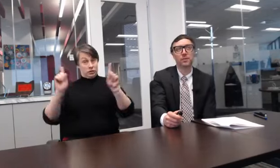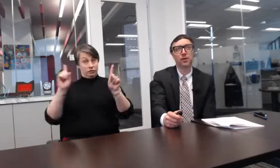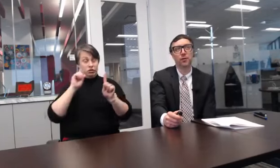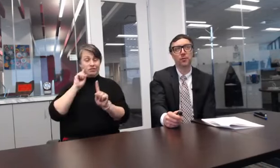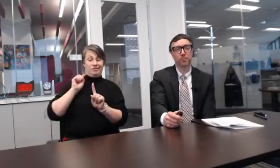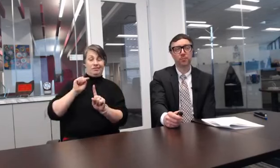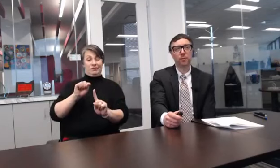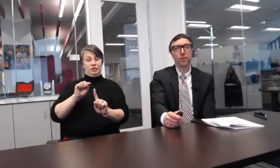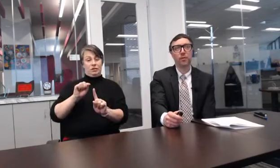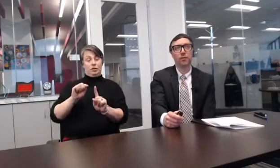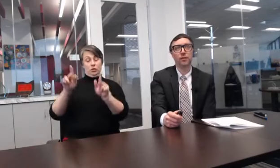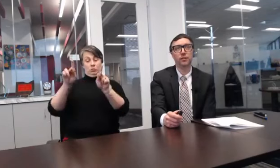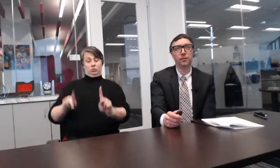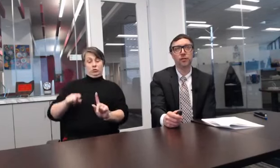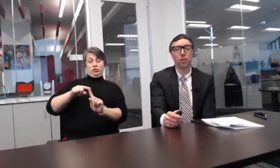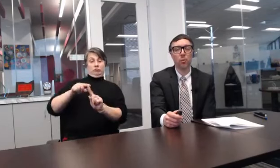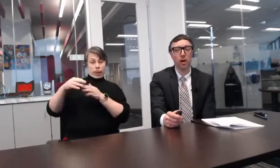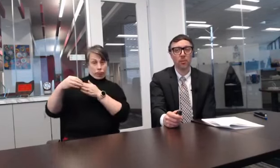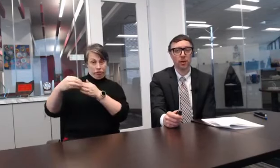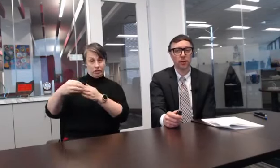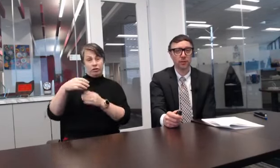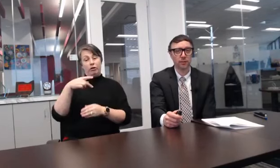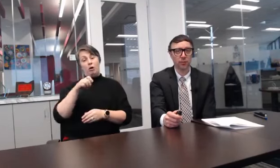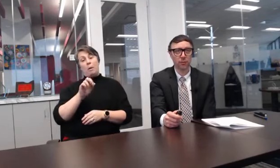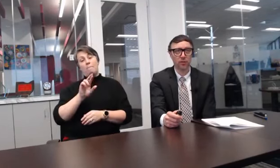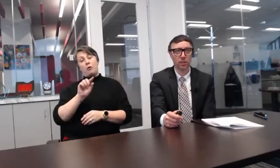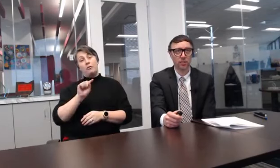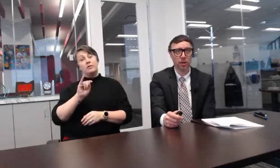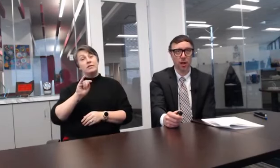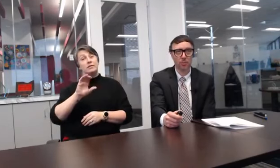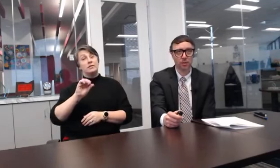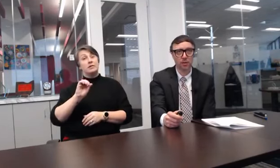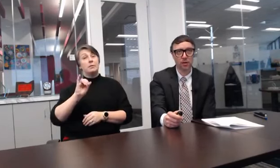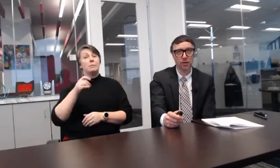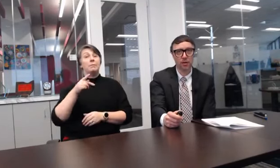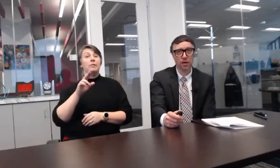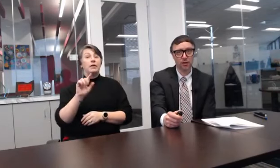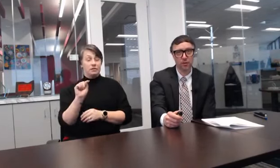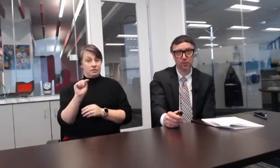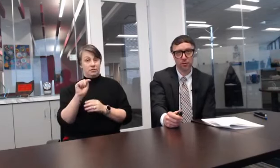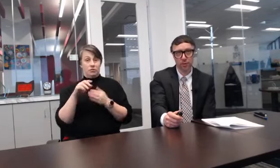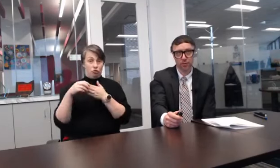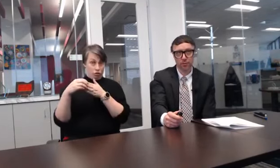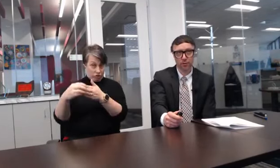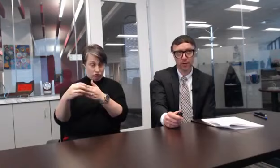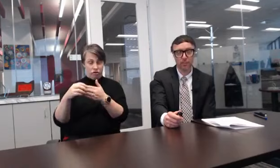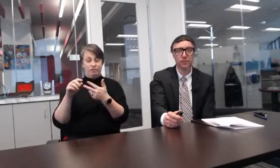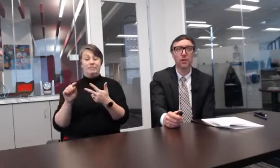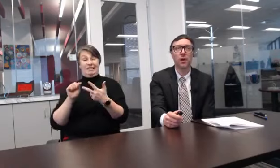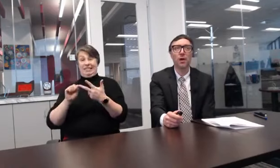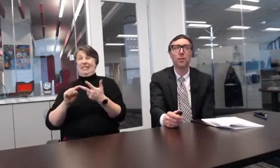So, this is a requirement under the SELF Waiver. It's an option under the other two waiver programs.